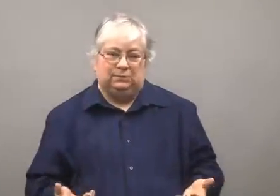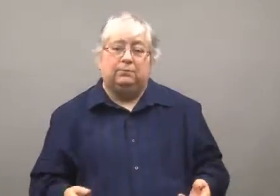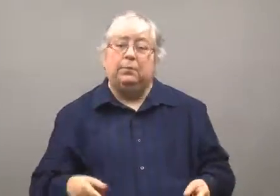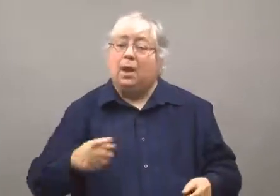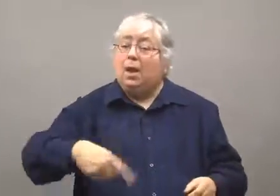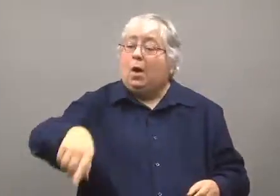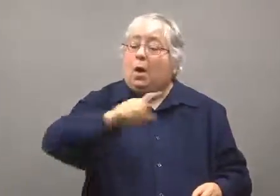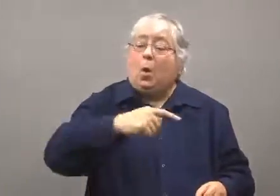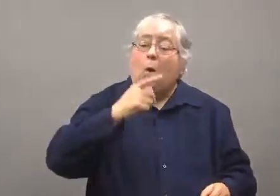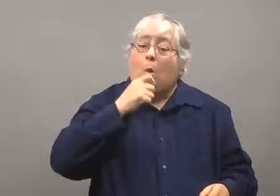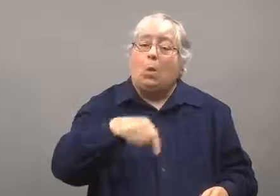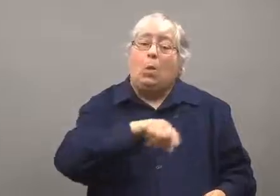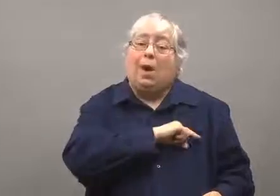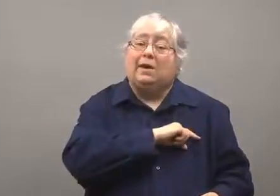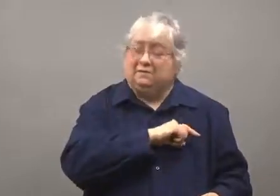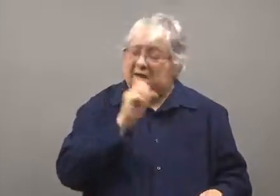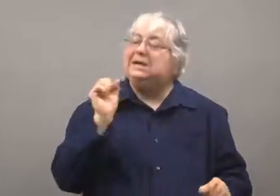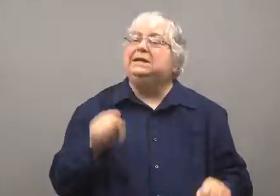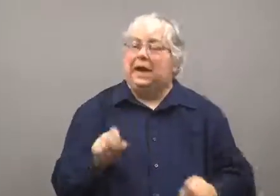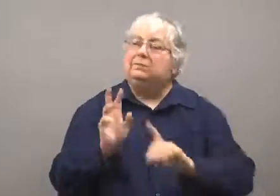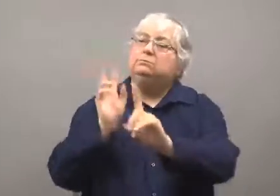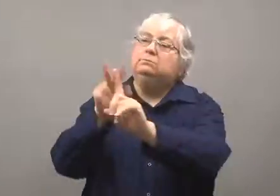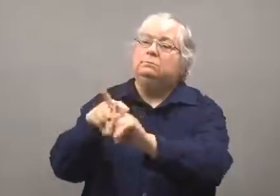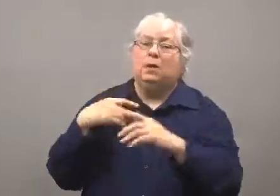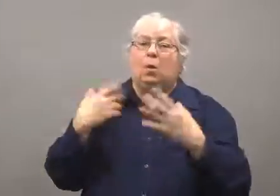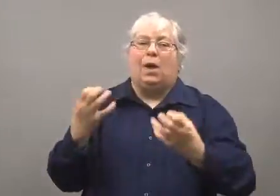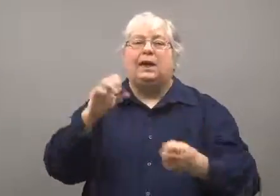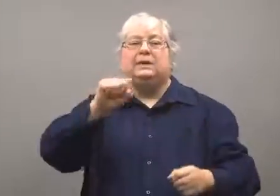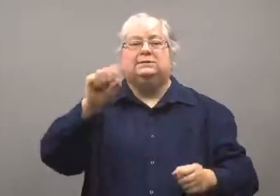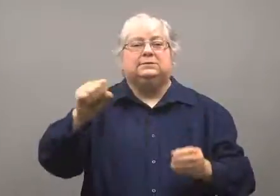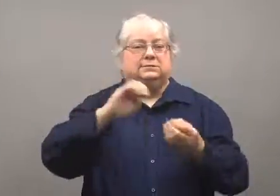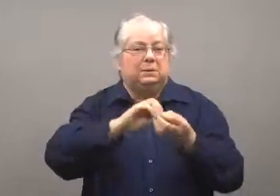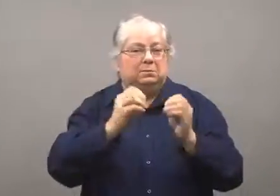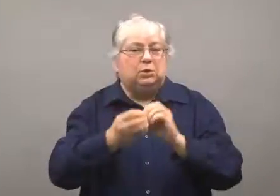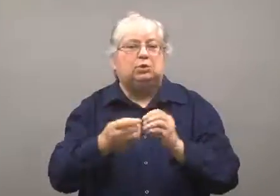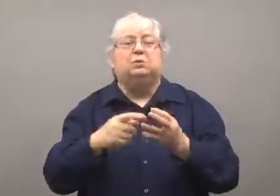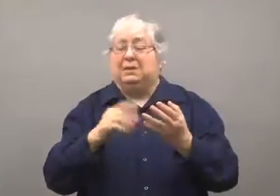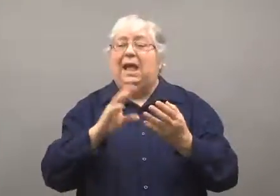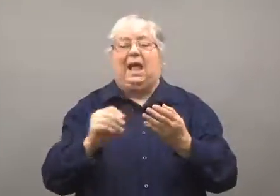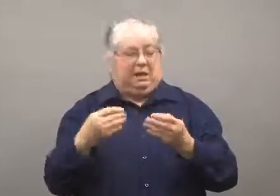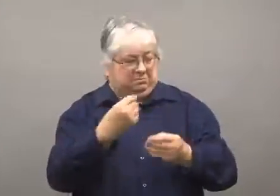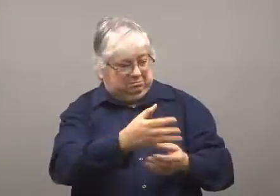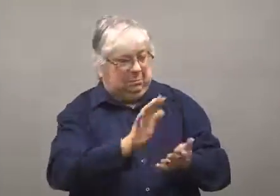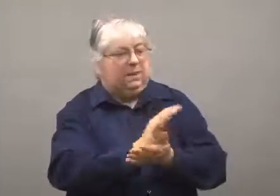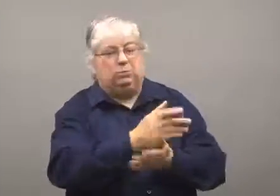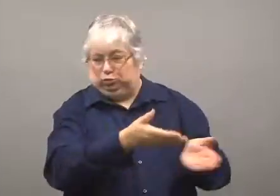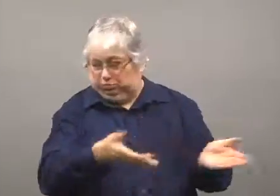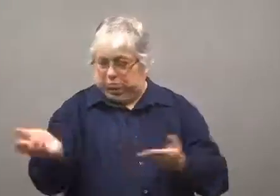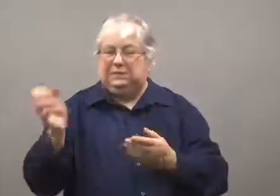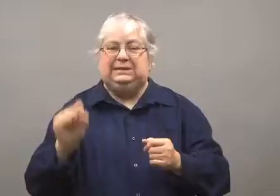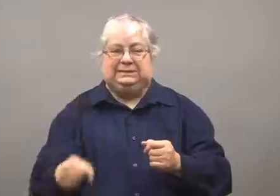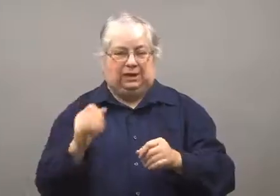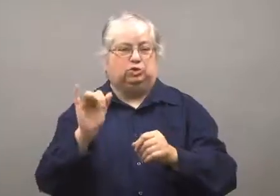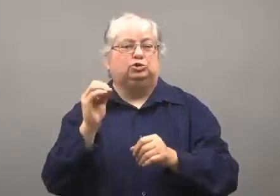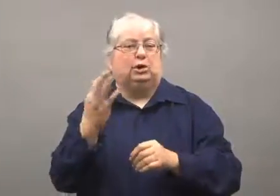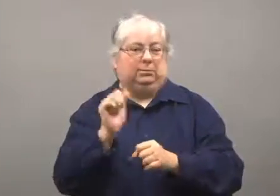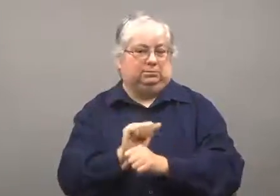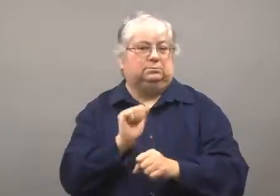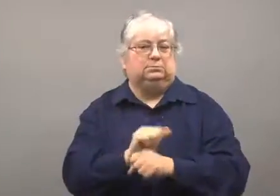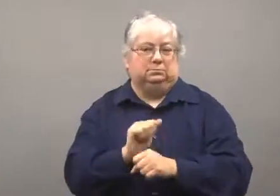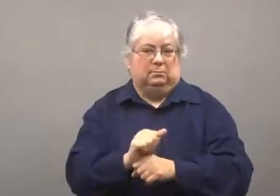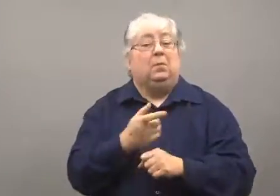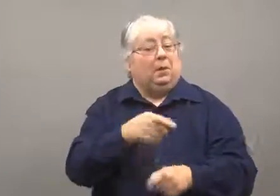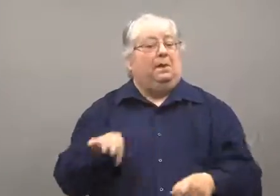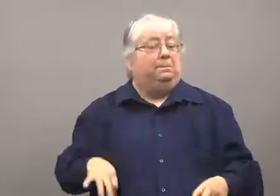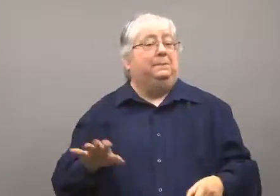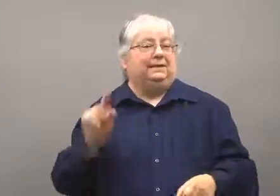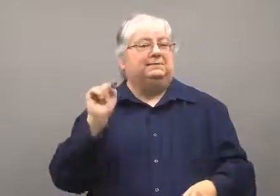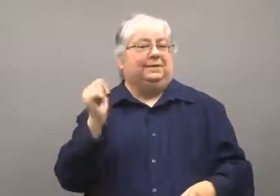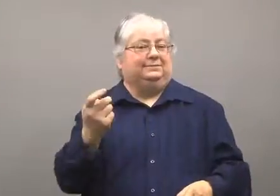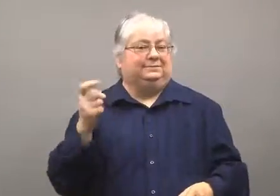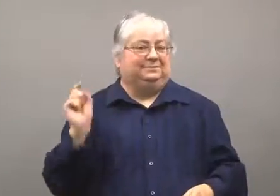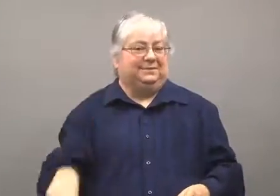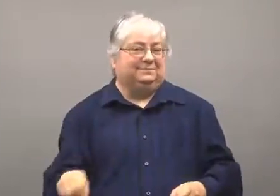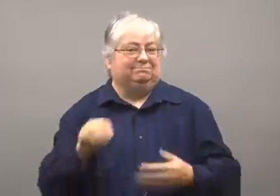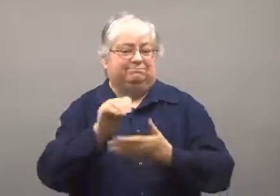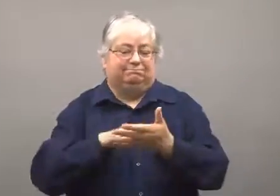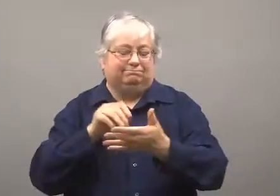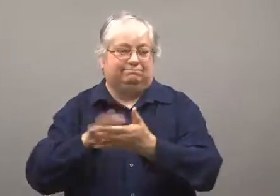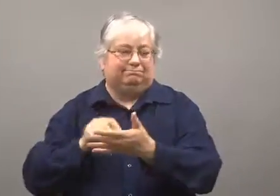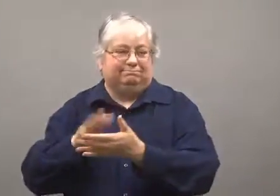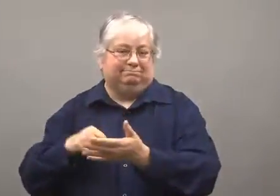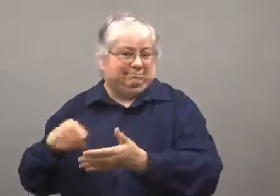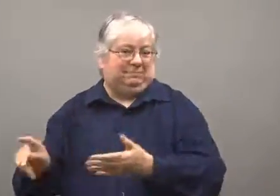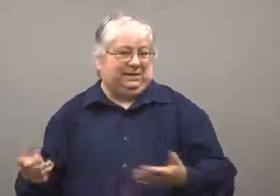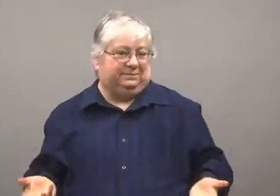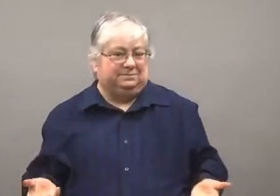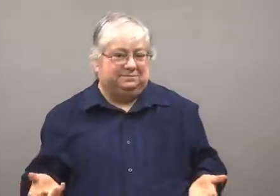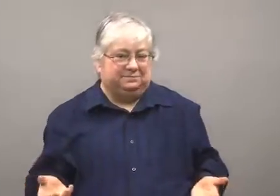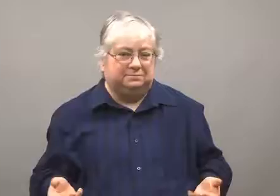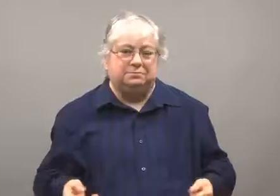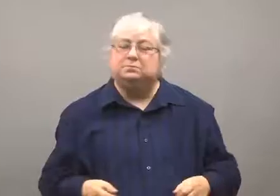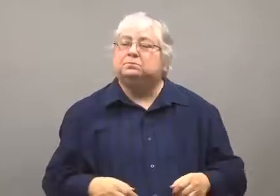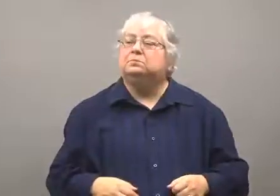Those who qualify can apply for a social security number and get work permits.